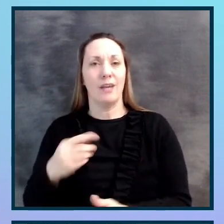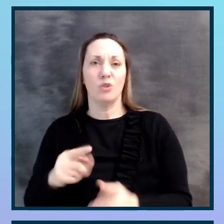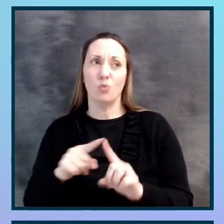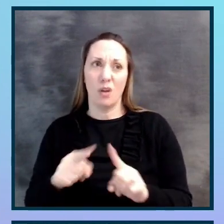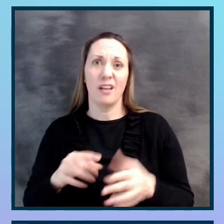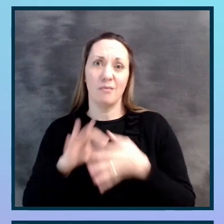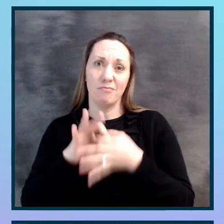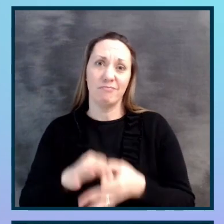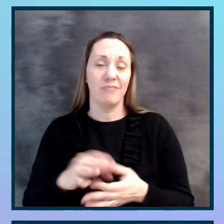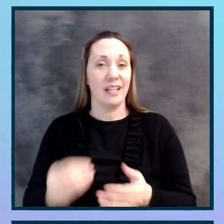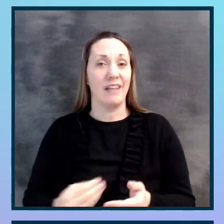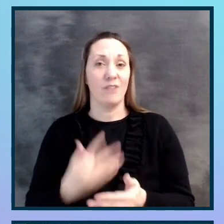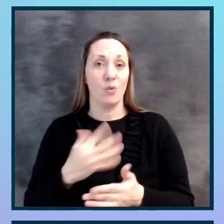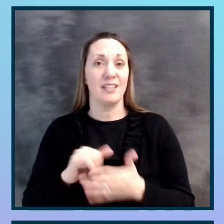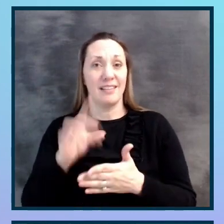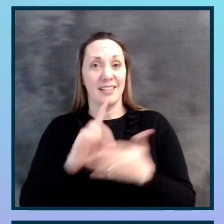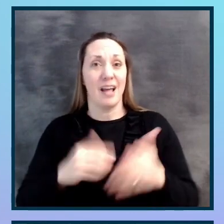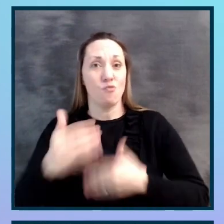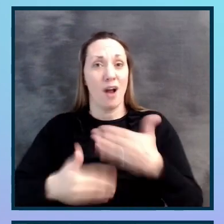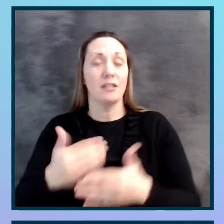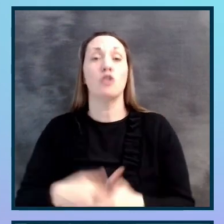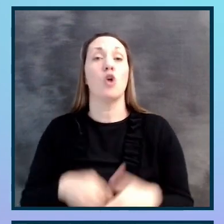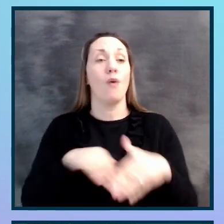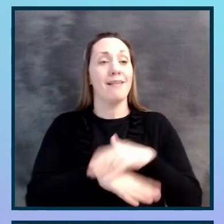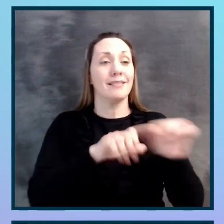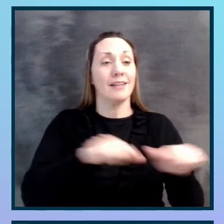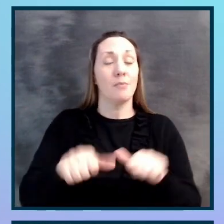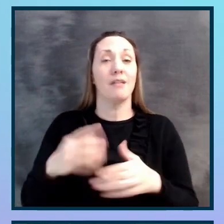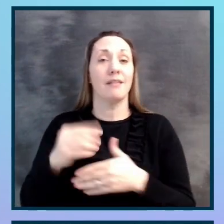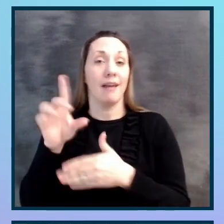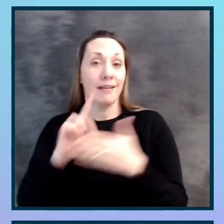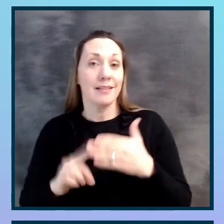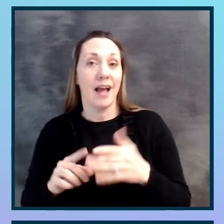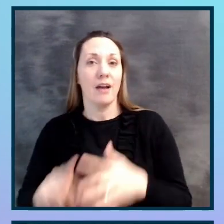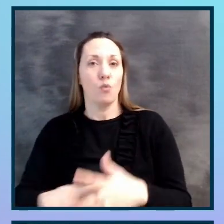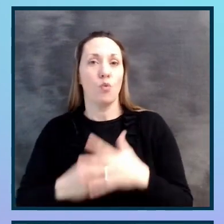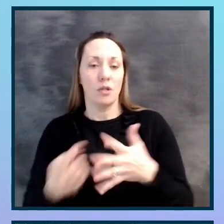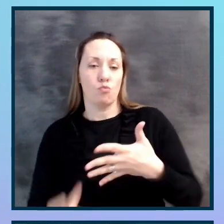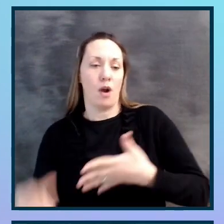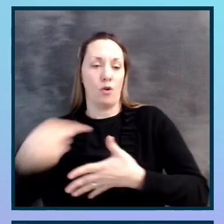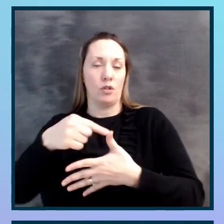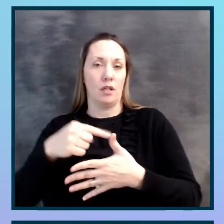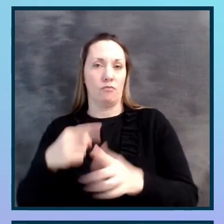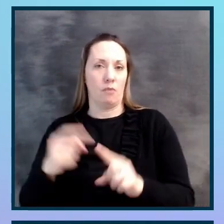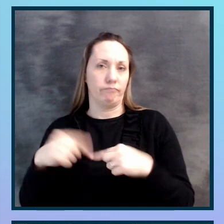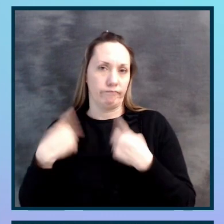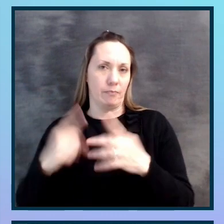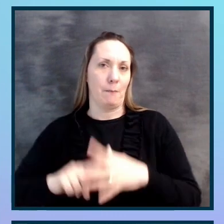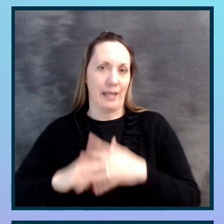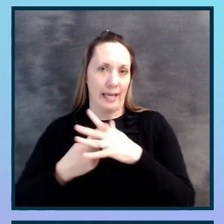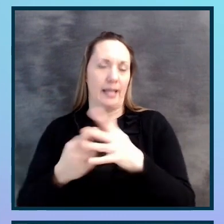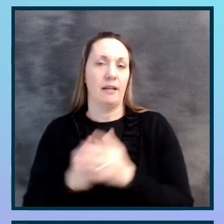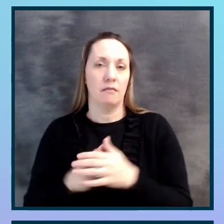So accessibility and inclusive design was prioritized from the very beginning. Accessibility specs were part of the mocks